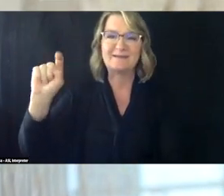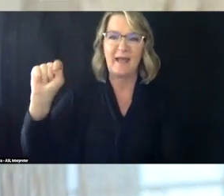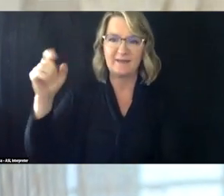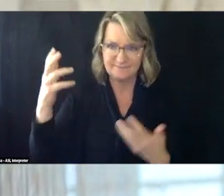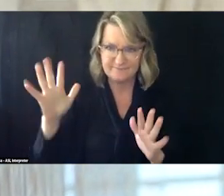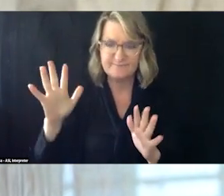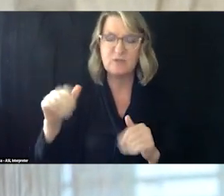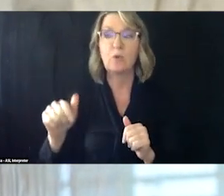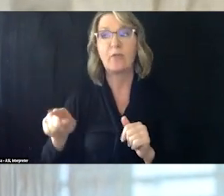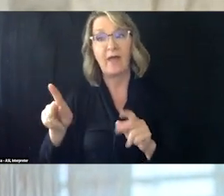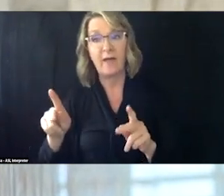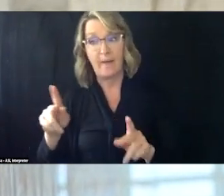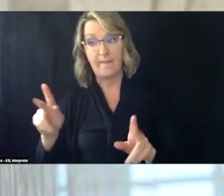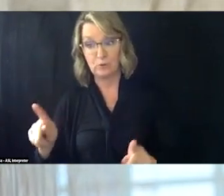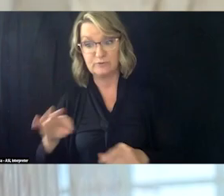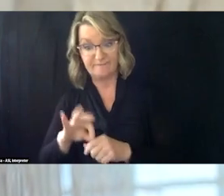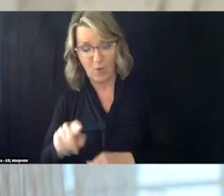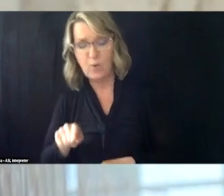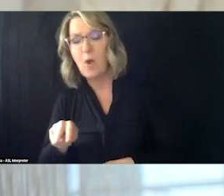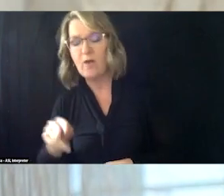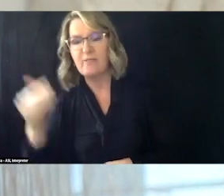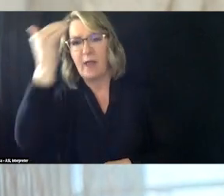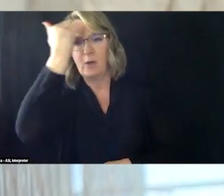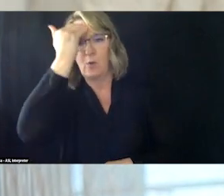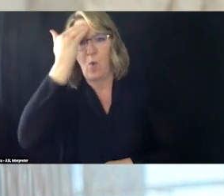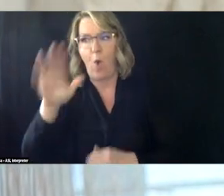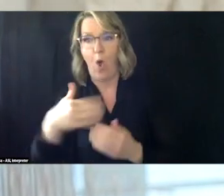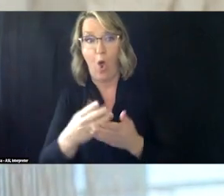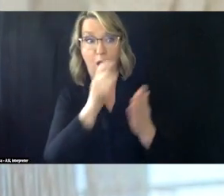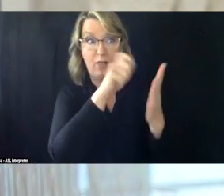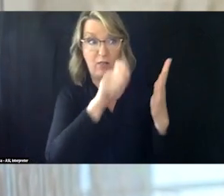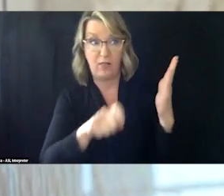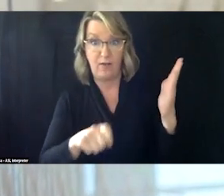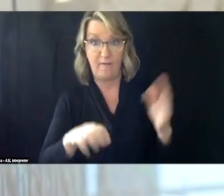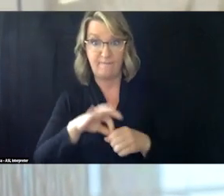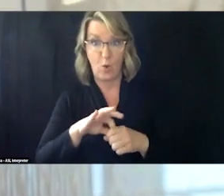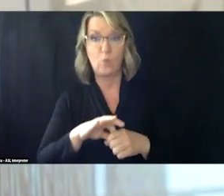that's how a voter knows that they're vote was cast and all the votes were tallied accurately